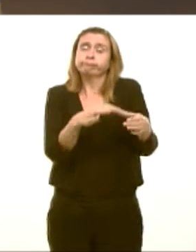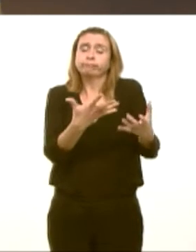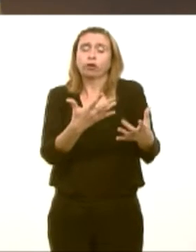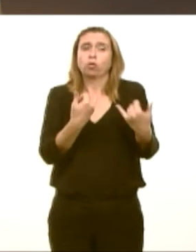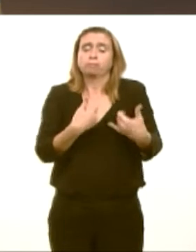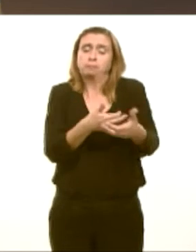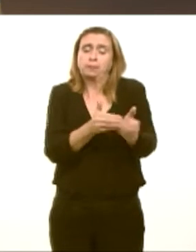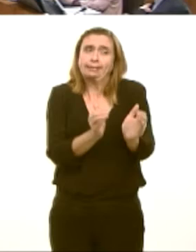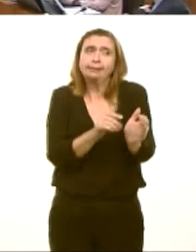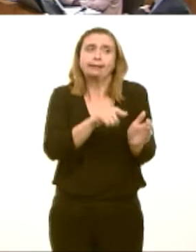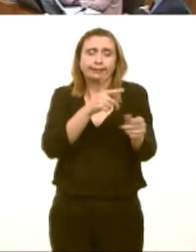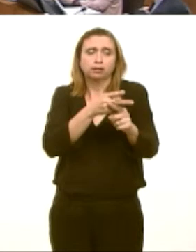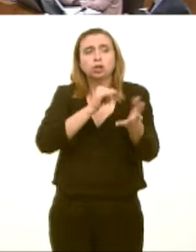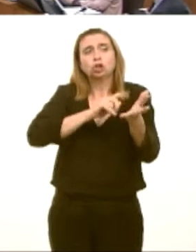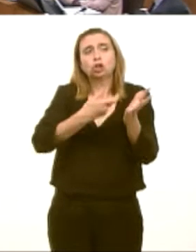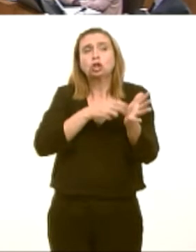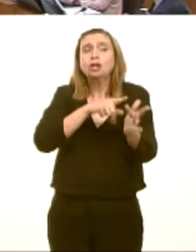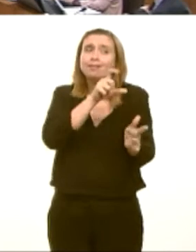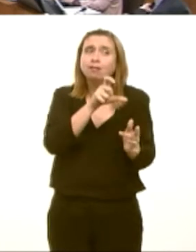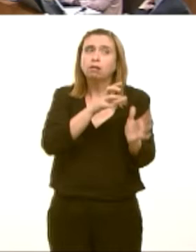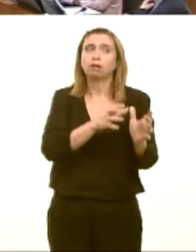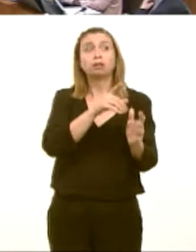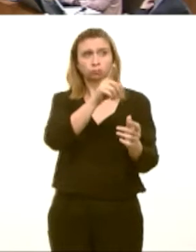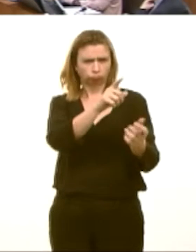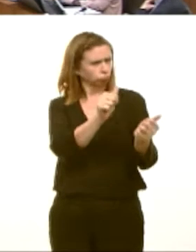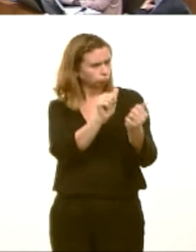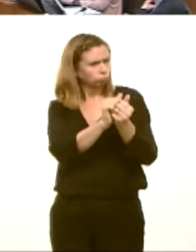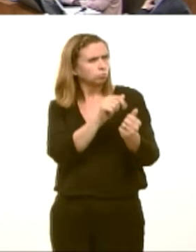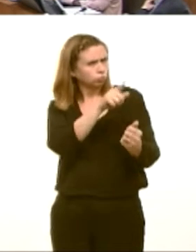to Glan Clwyd, and Iím sure that she will join me in welcoming the fact that progress